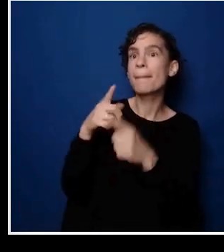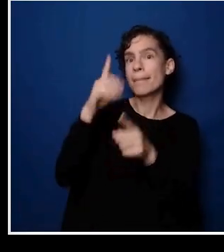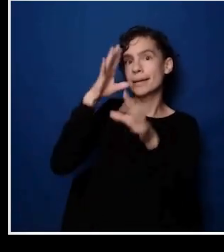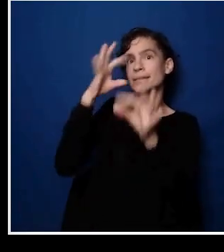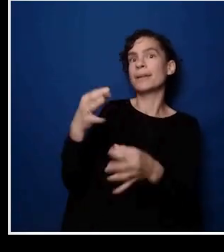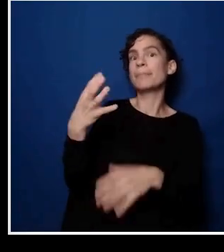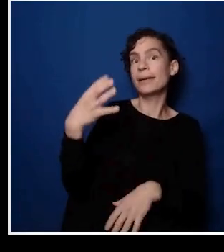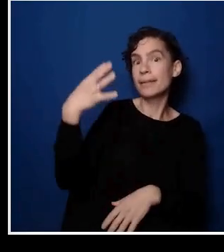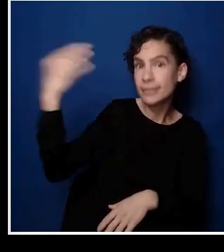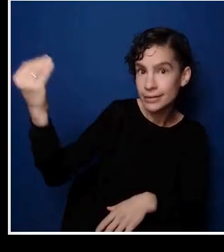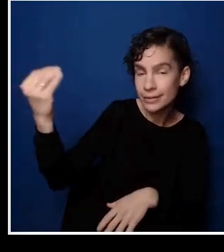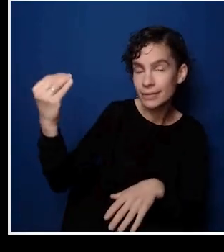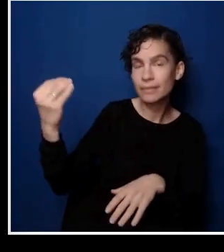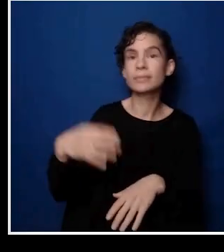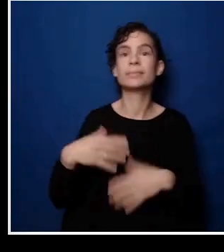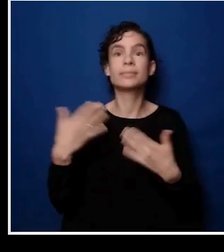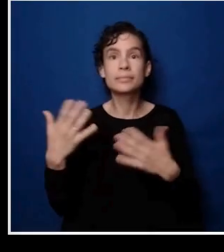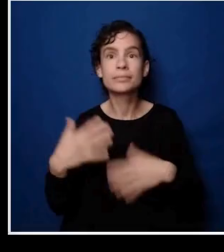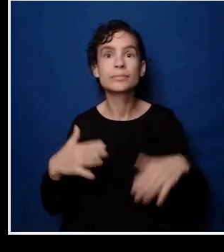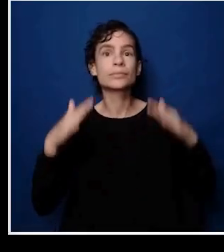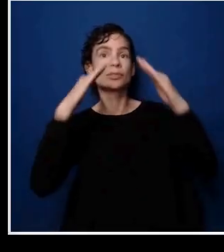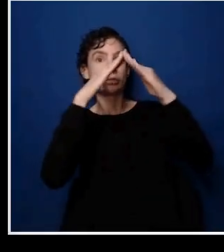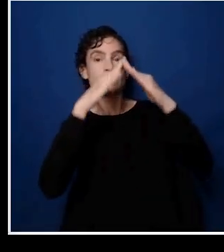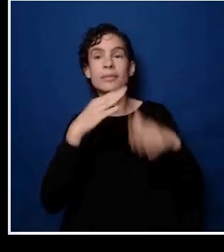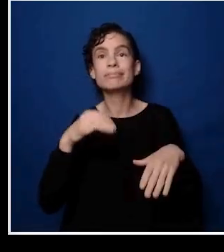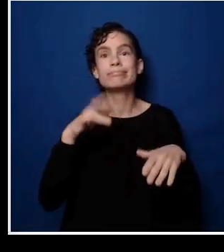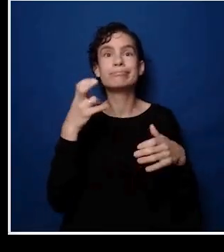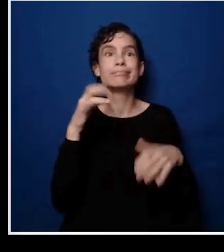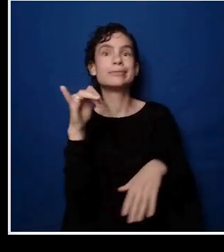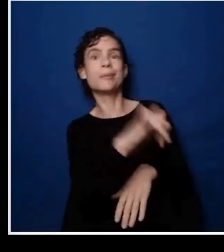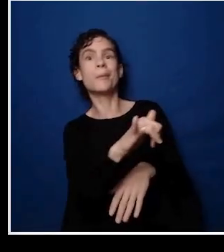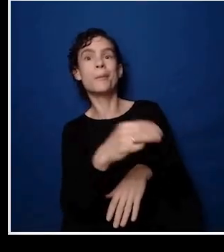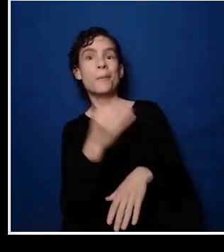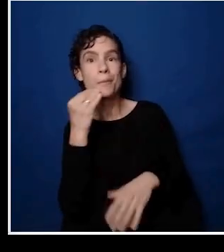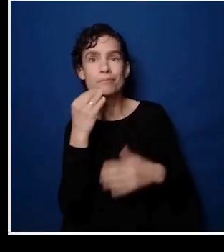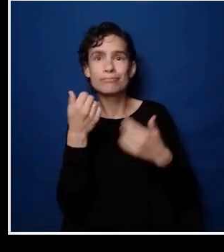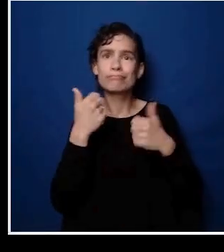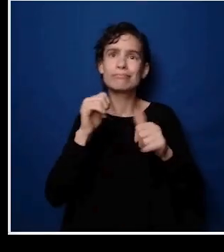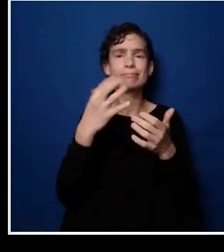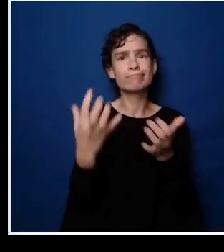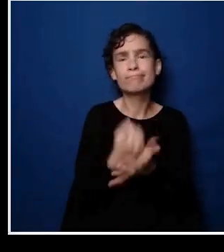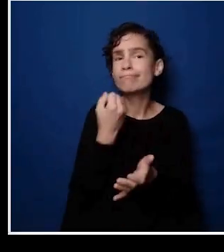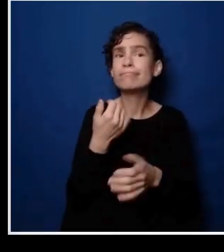SHELTERS & SHELTERING IN PLACE Try to stay with friends and family if you can.